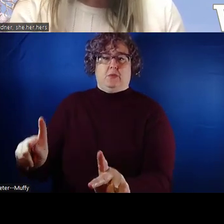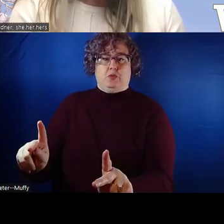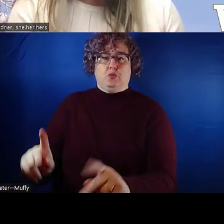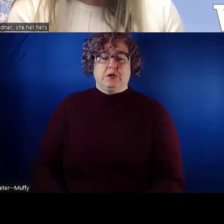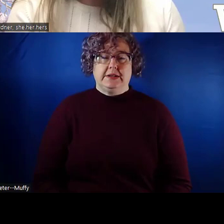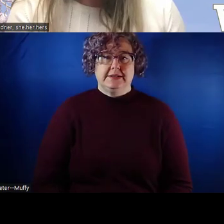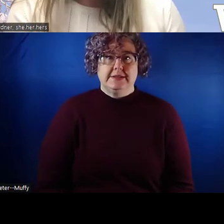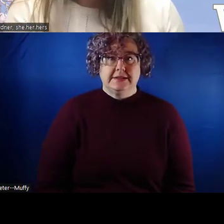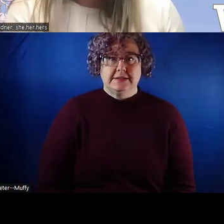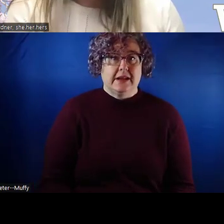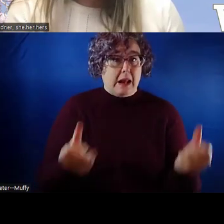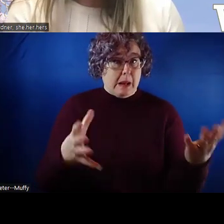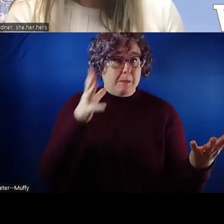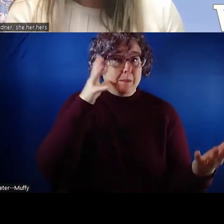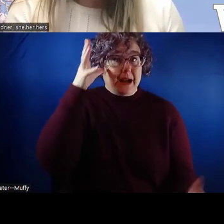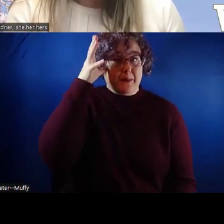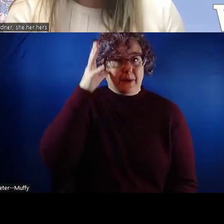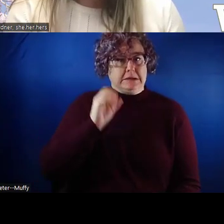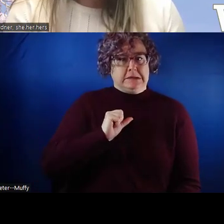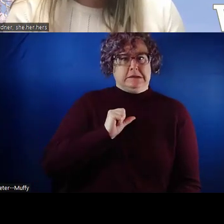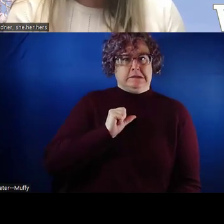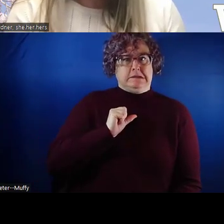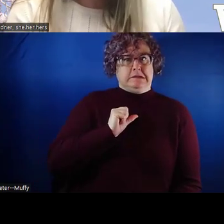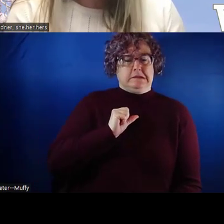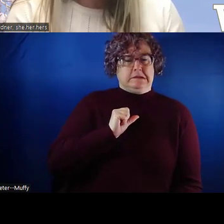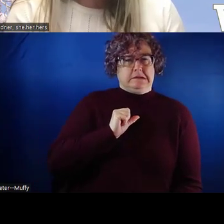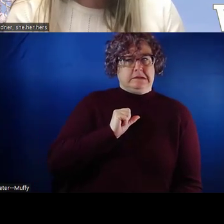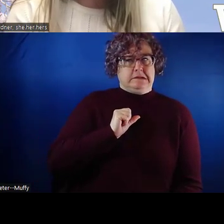And many parents were hesitant at first